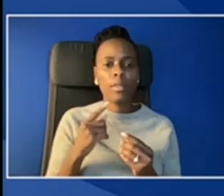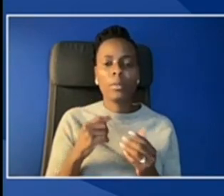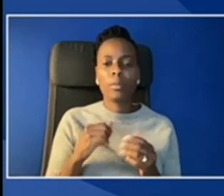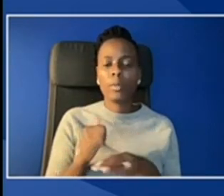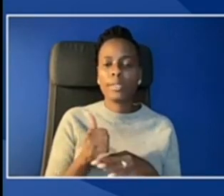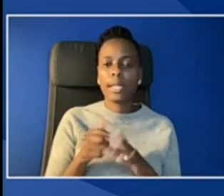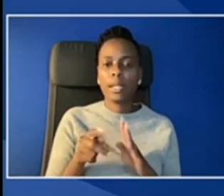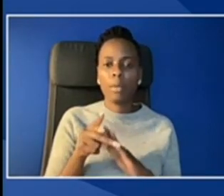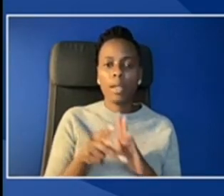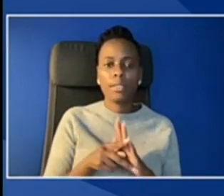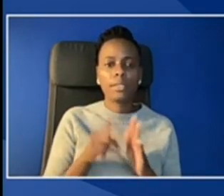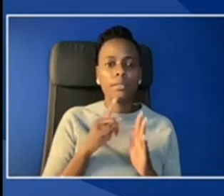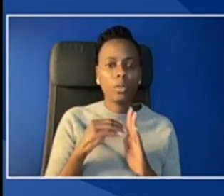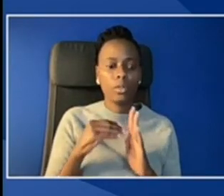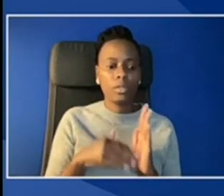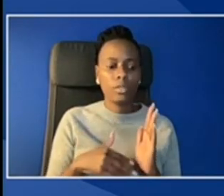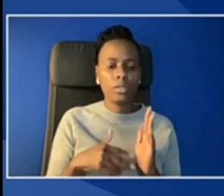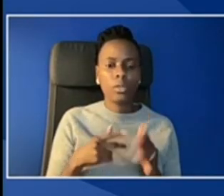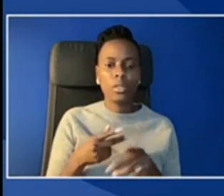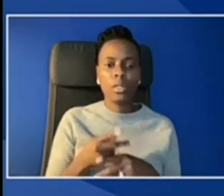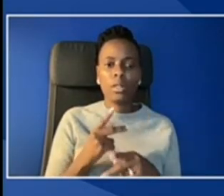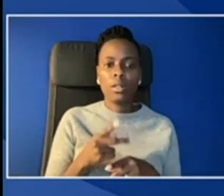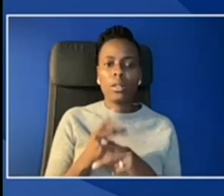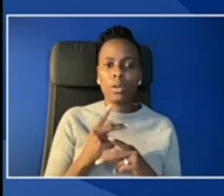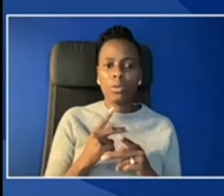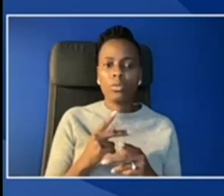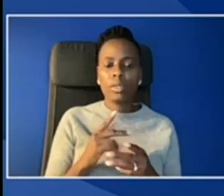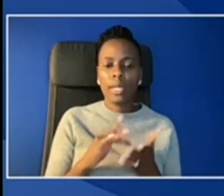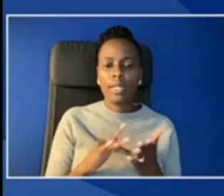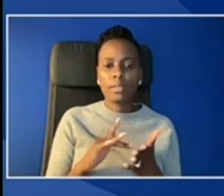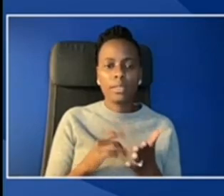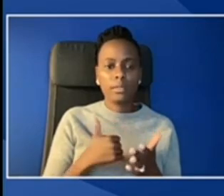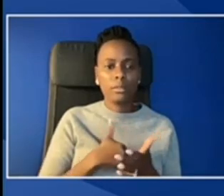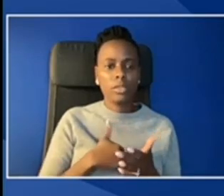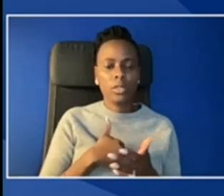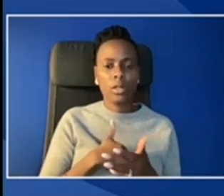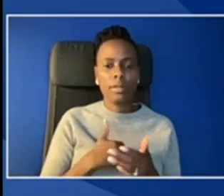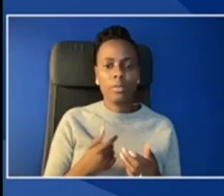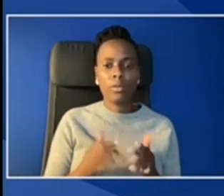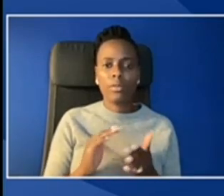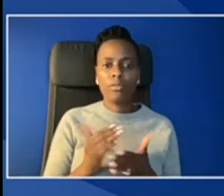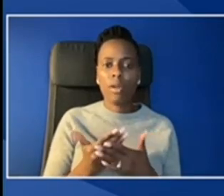Department. And thank you and sorry for coming late. I was- I got the email for